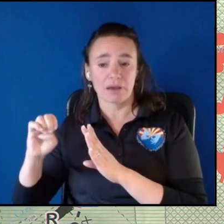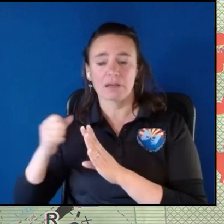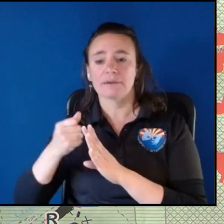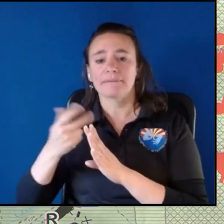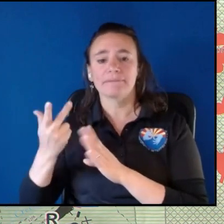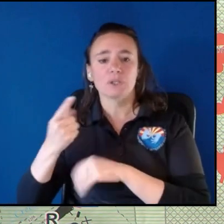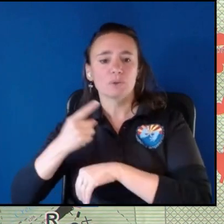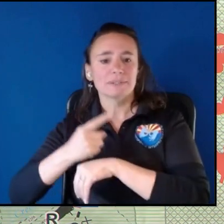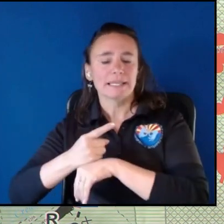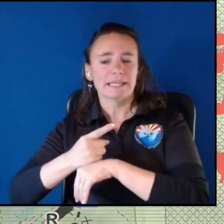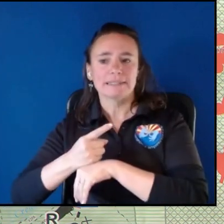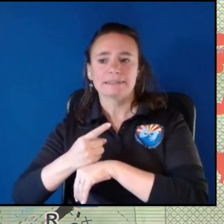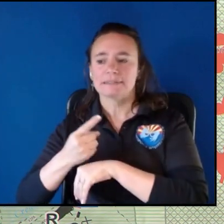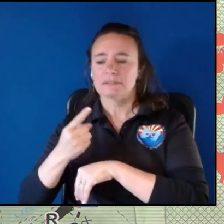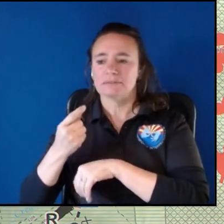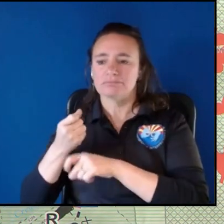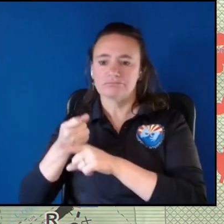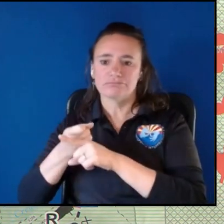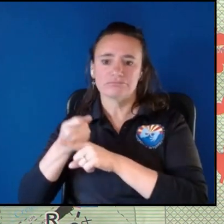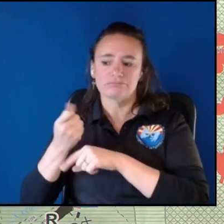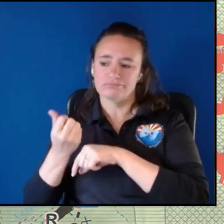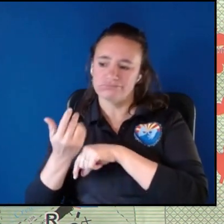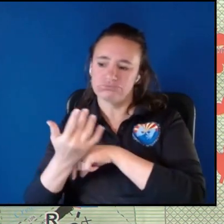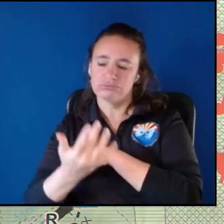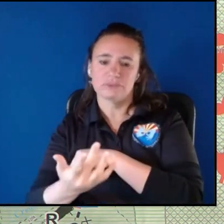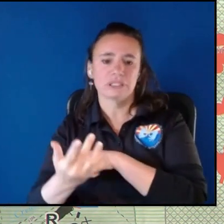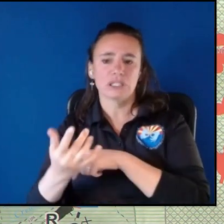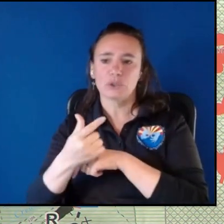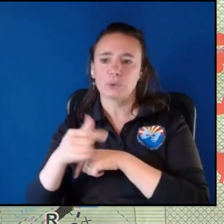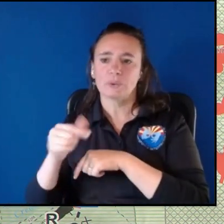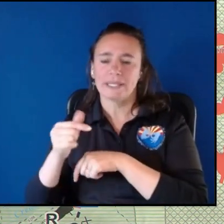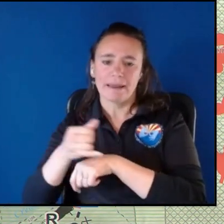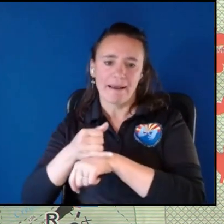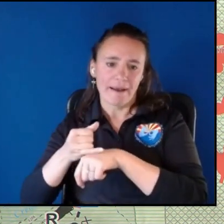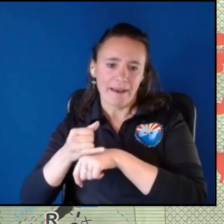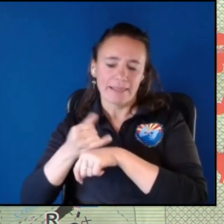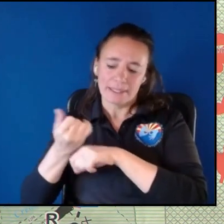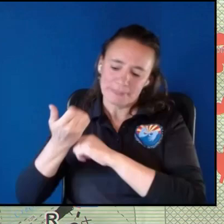started to flare up in an unburned green island and it started progressing back down into the houses around Young Canyon